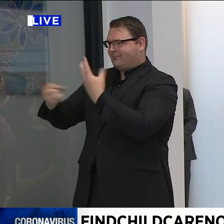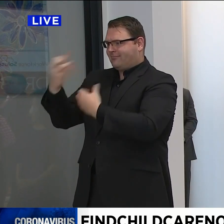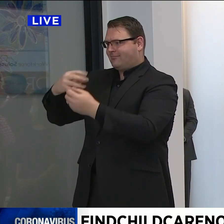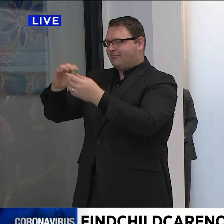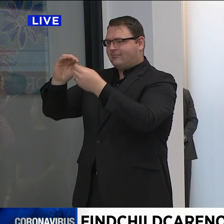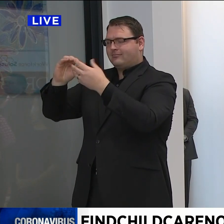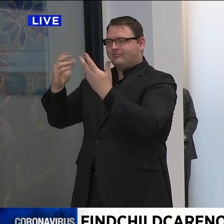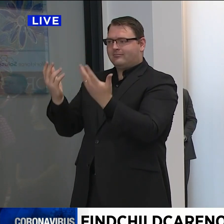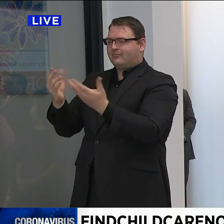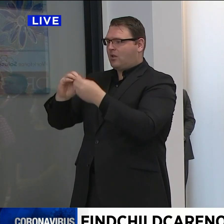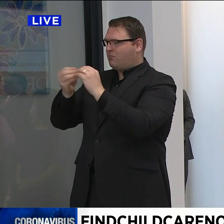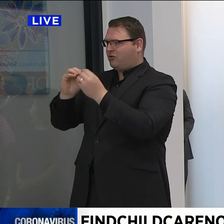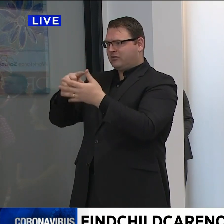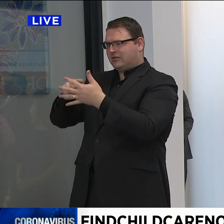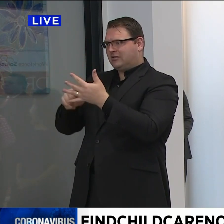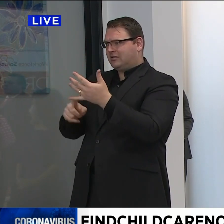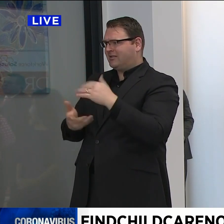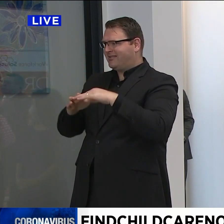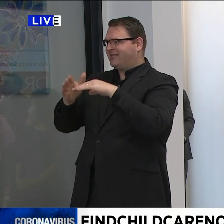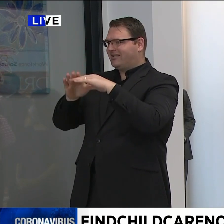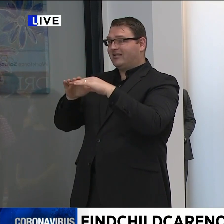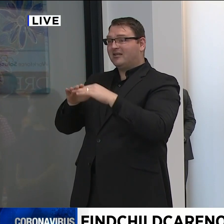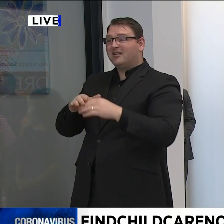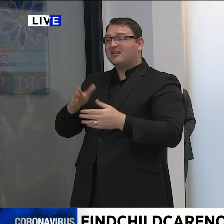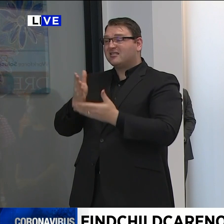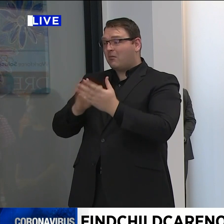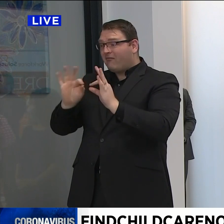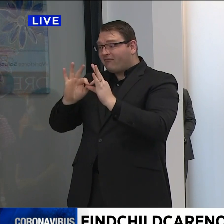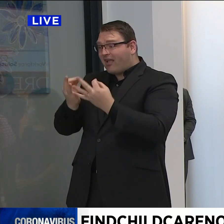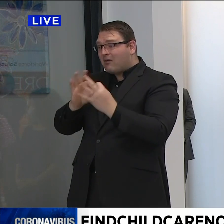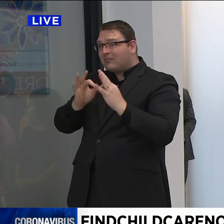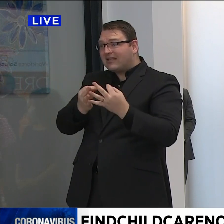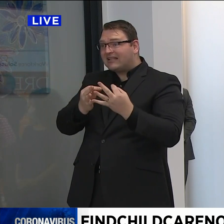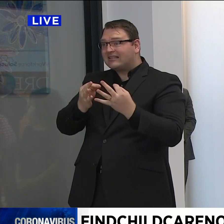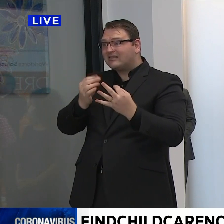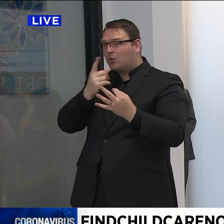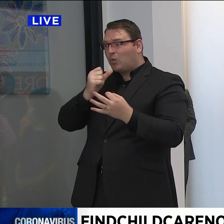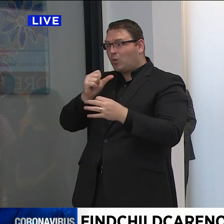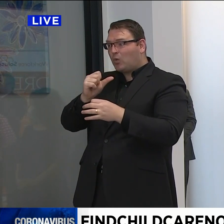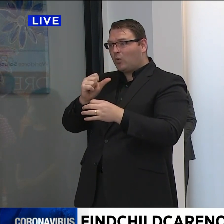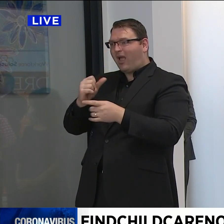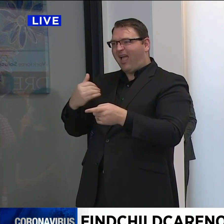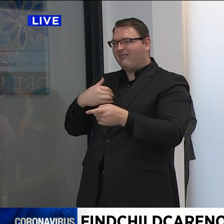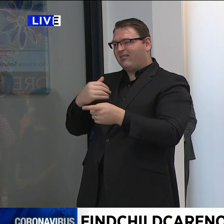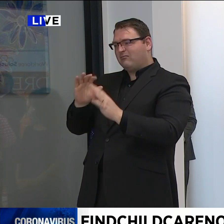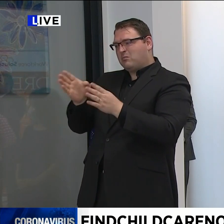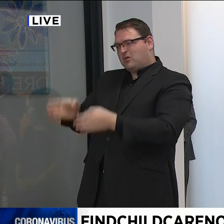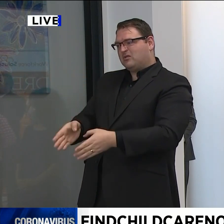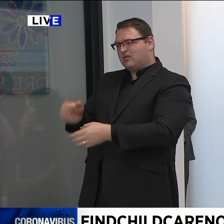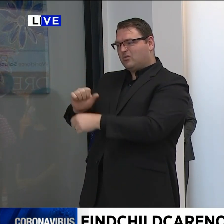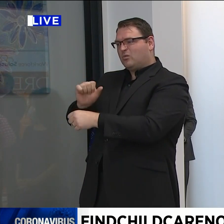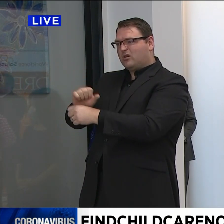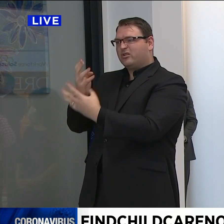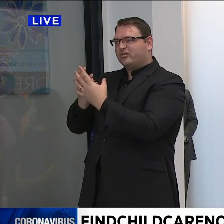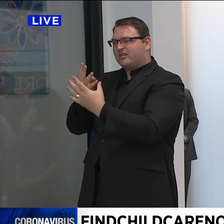right now to get quick. The resolution get quick. The resolution going to the situation in the going to the situation in the jail because it’s extremely jail because it’s extremely extremely concerning the extremely concerning the numbers we’re getting just numbers we’re getting just everyday have gotten messages